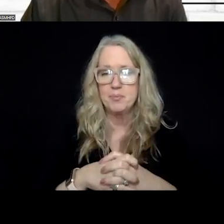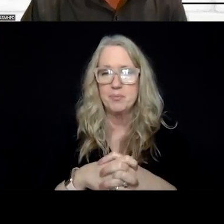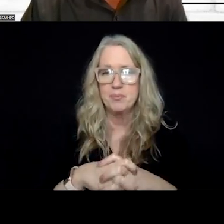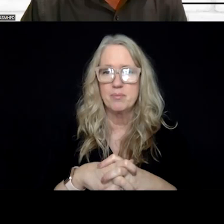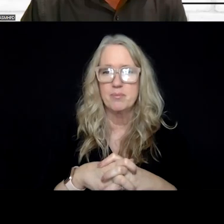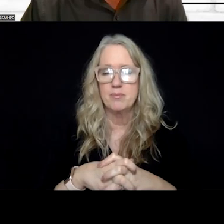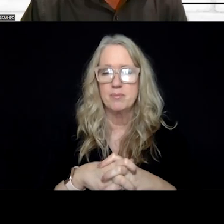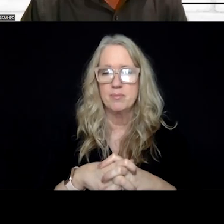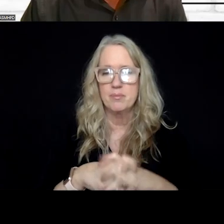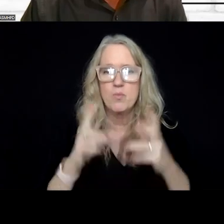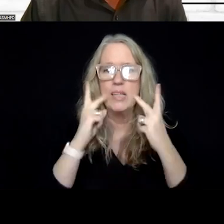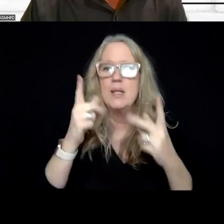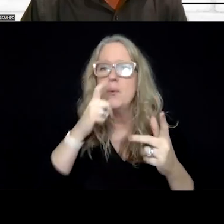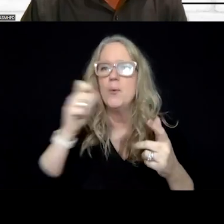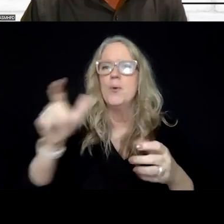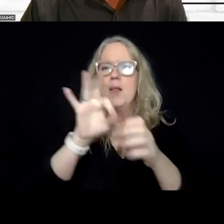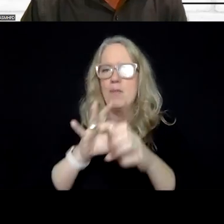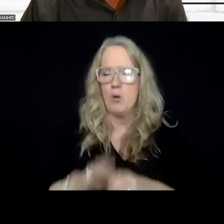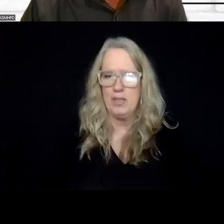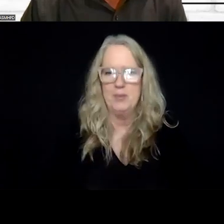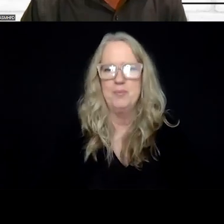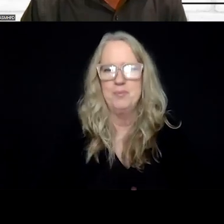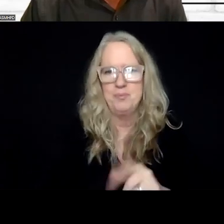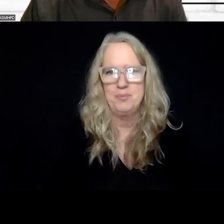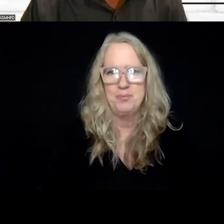LET'S SEE WHERE WE ARE. HERE IS THE POLL.